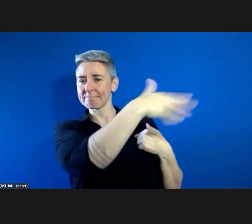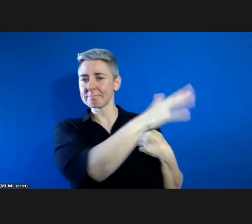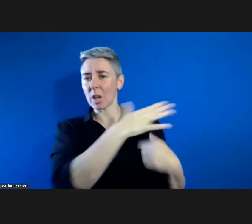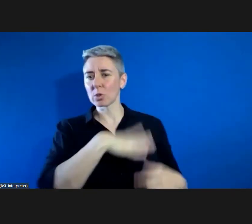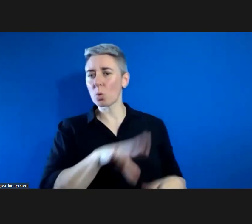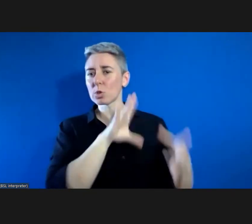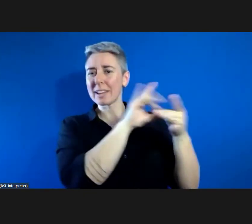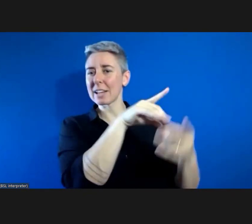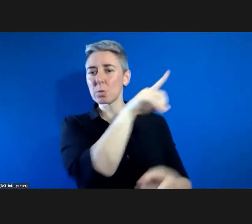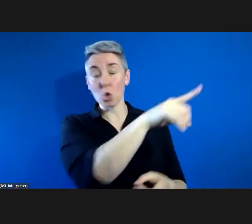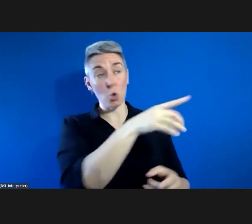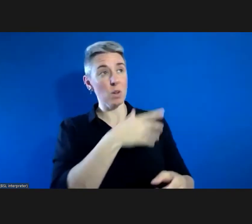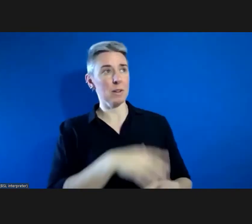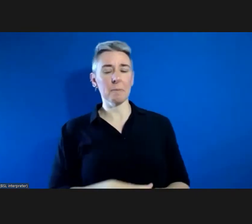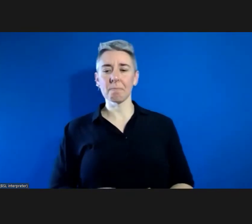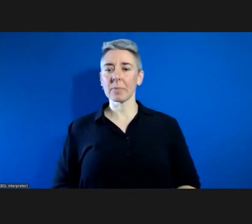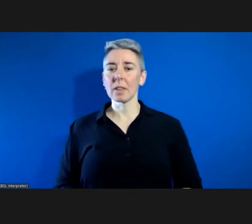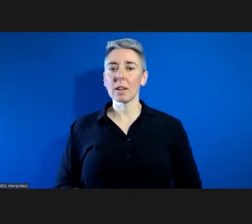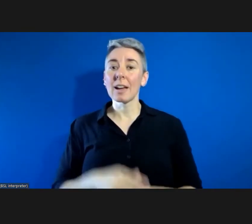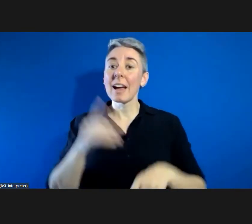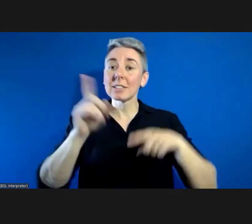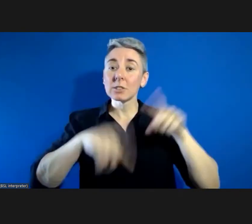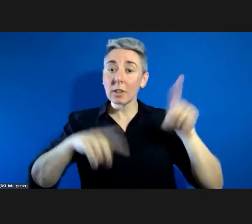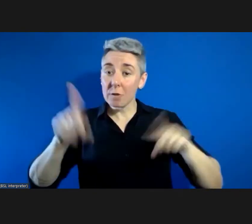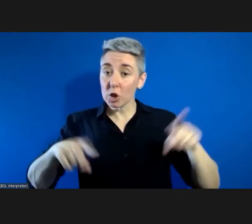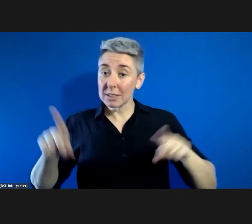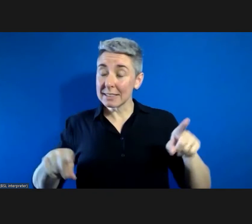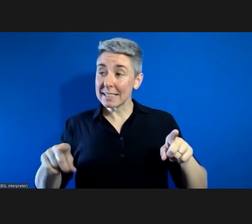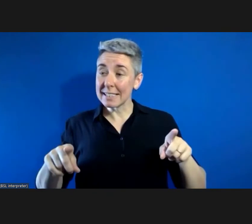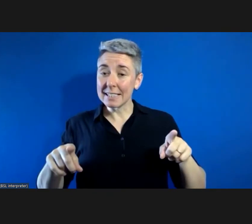I'm not going to claim that diversity doesn't exist in our universities. However,